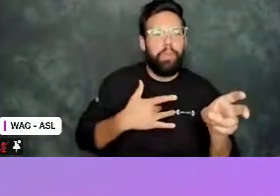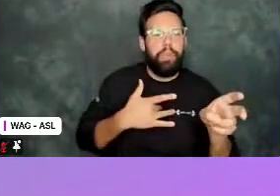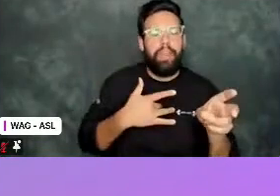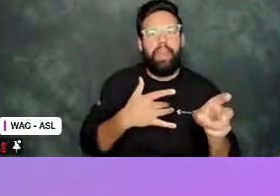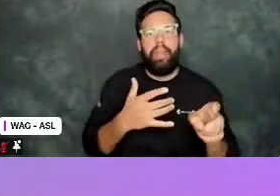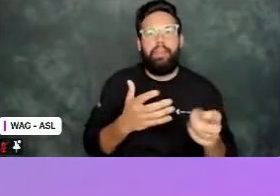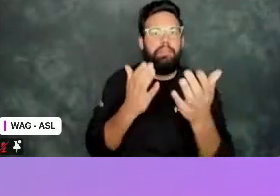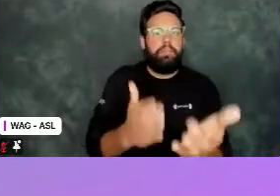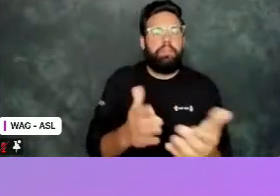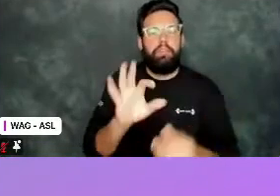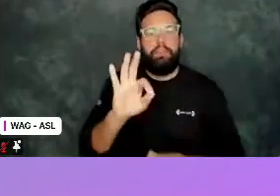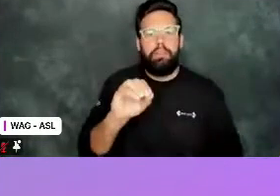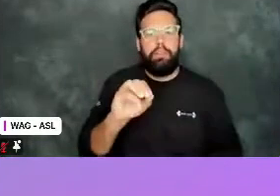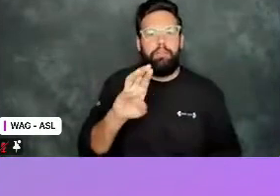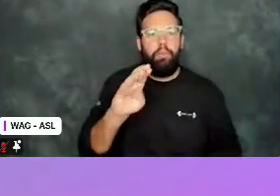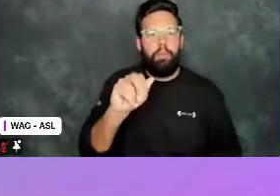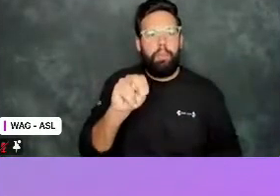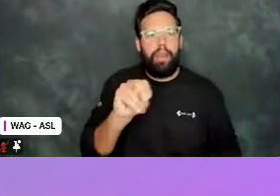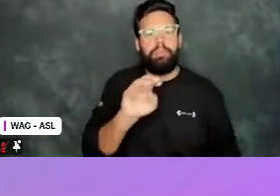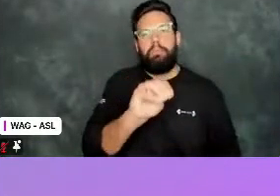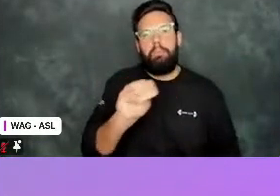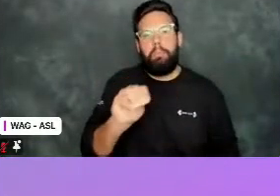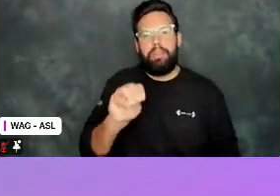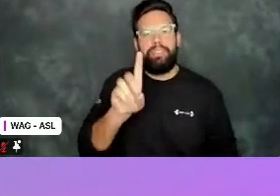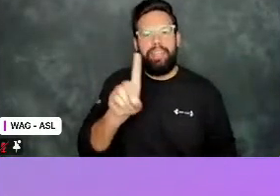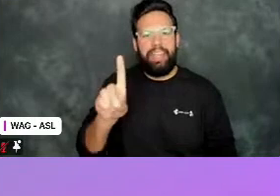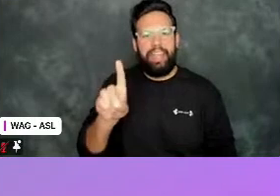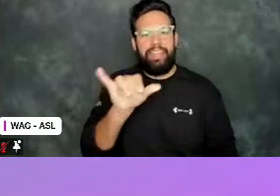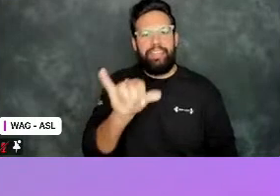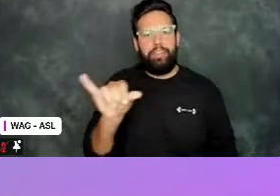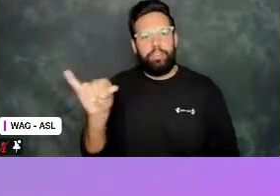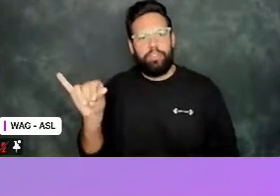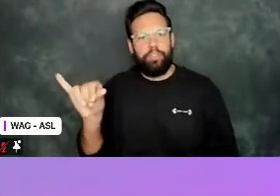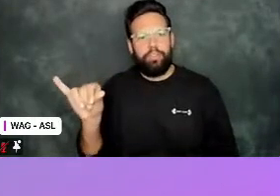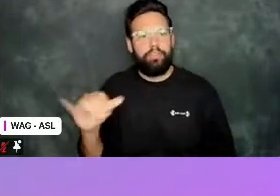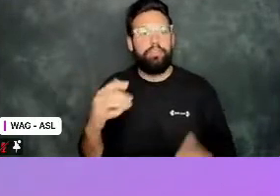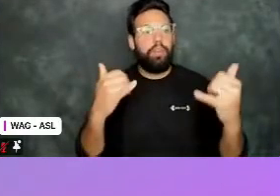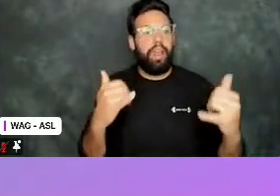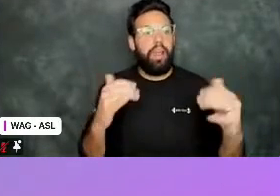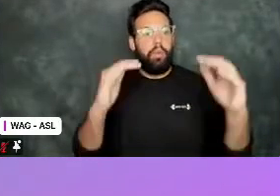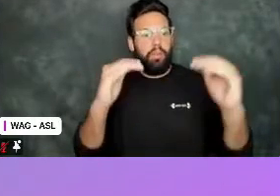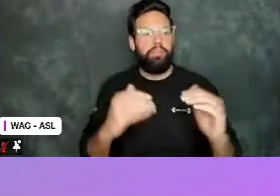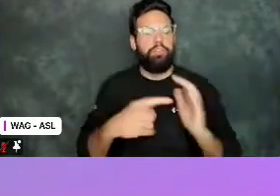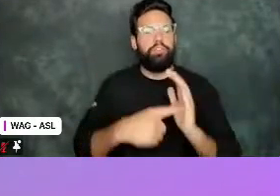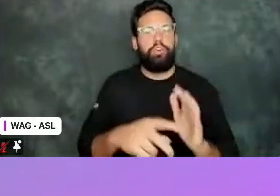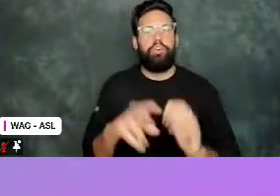optional, and it has edit, and then it announces our help desk, and birthday format is